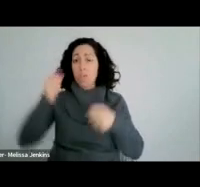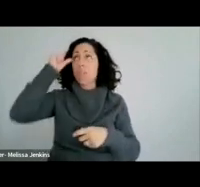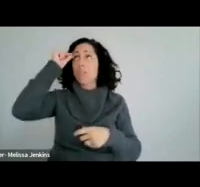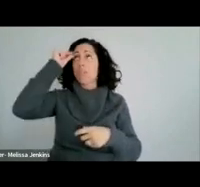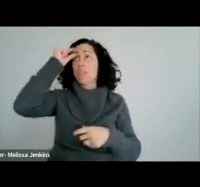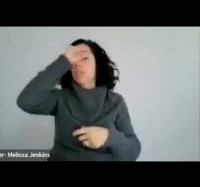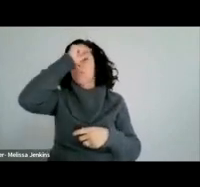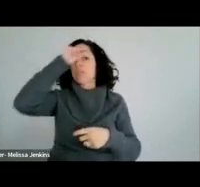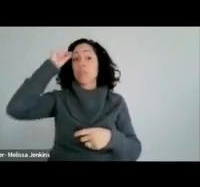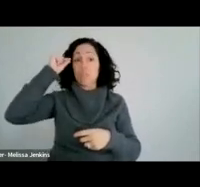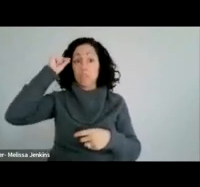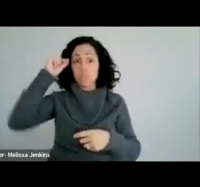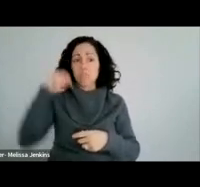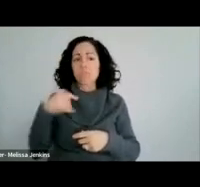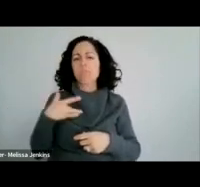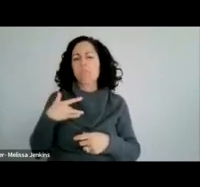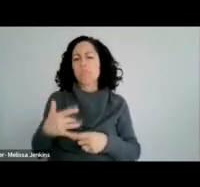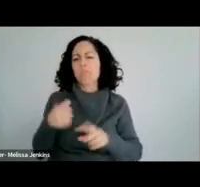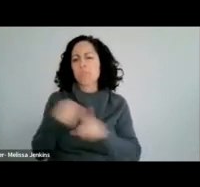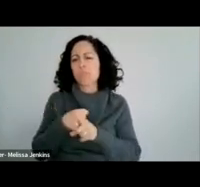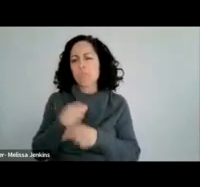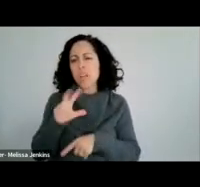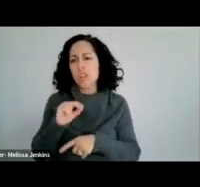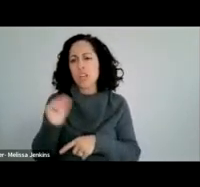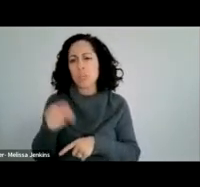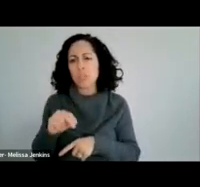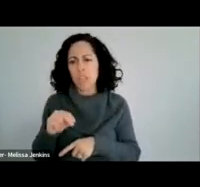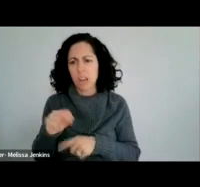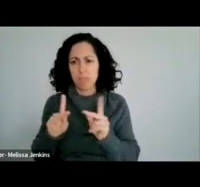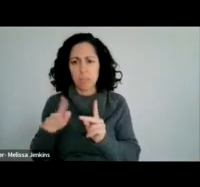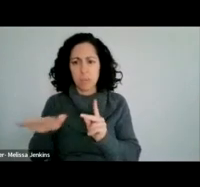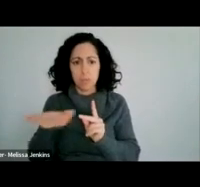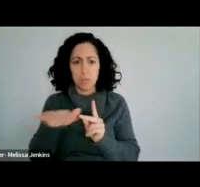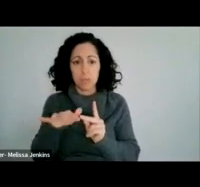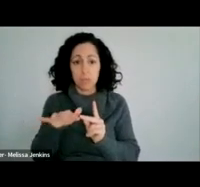No new cases of CME occurred during the study.